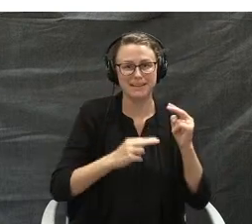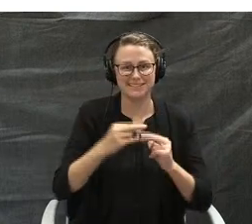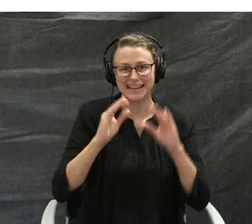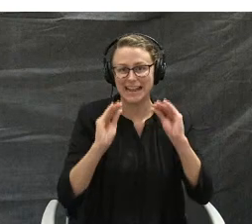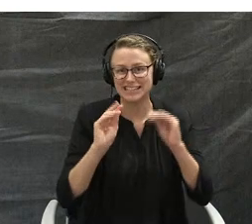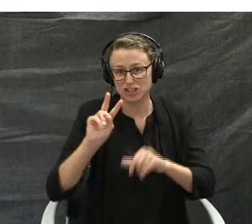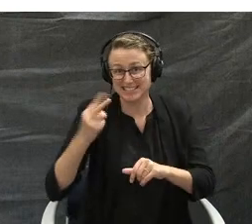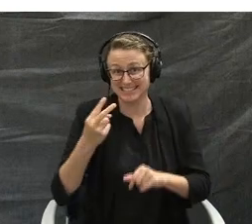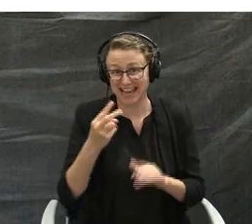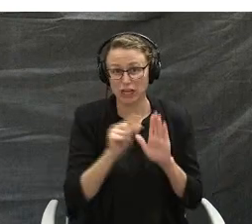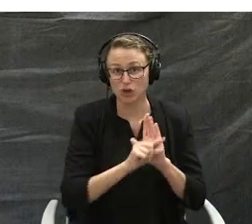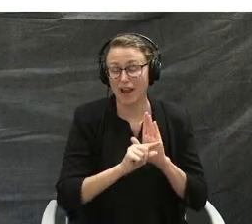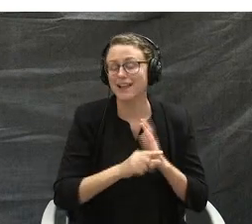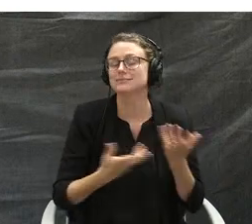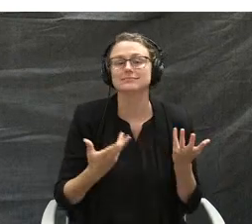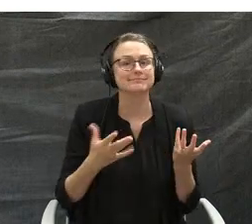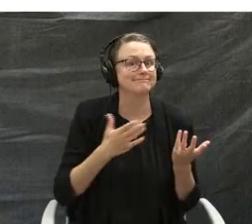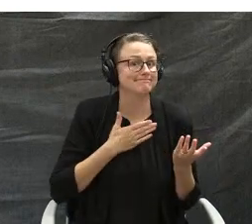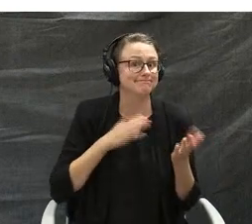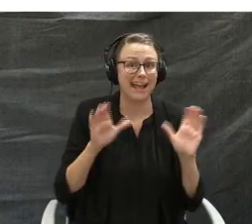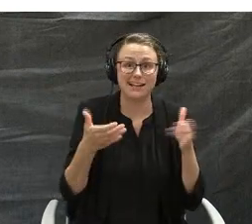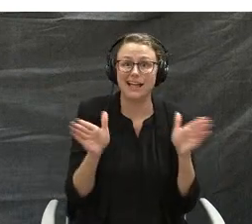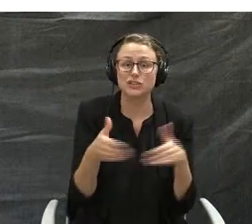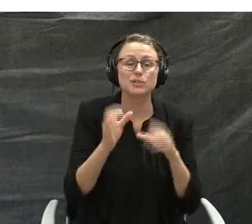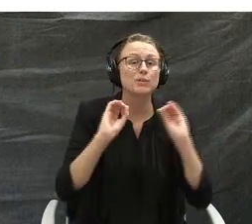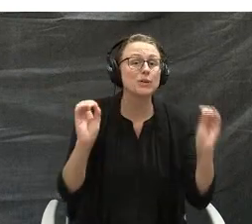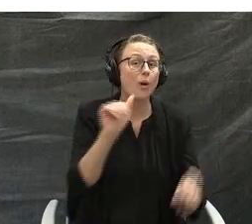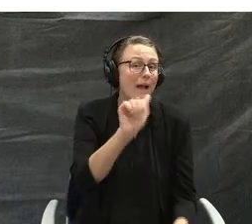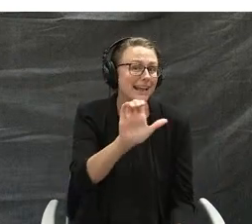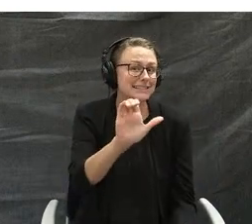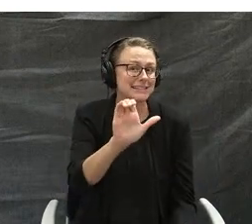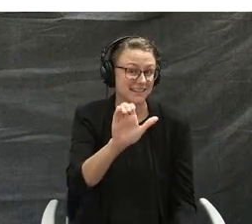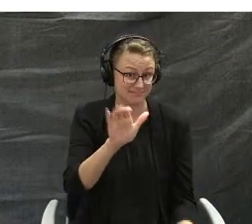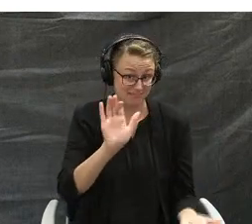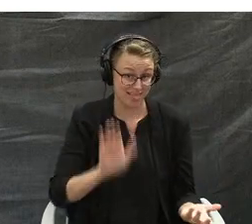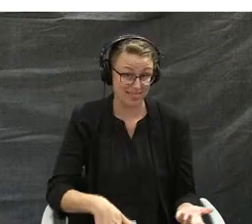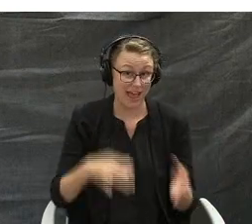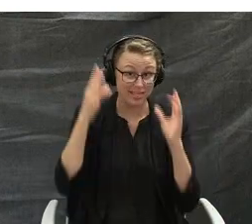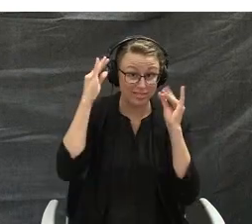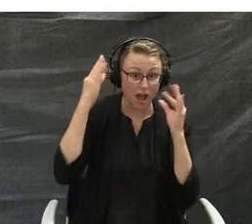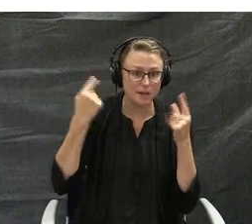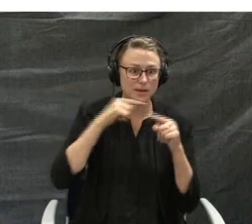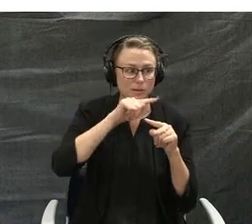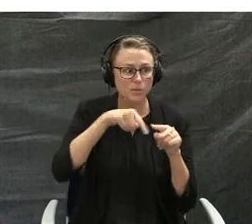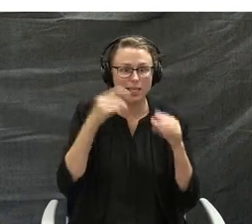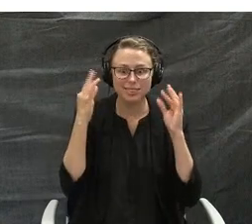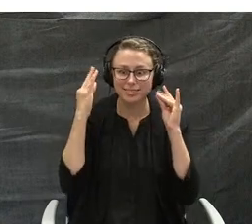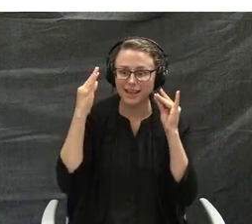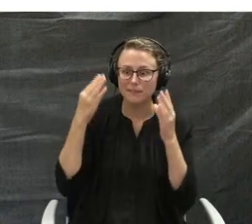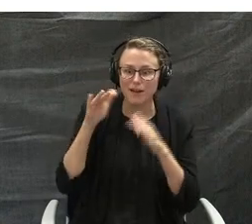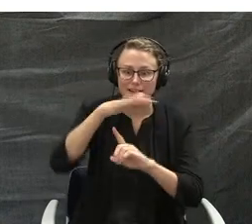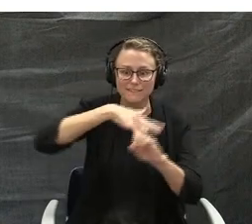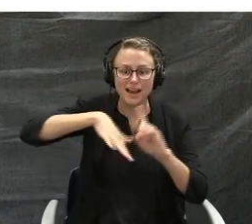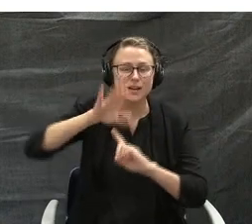Will that be taken into consideration when thinking of an environment that will make it difficult to wear masks? An will